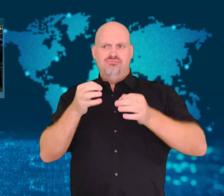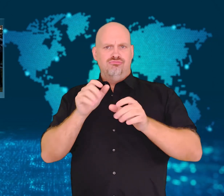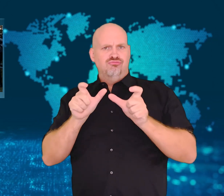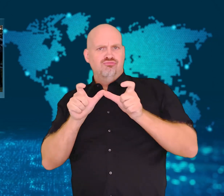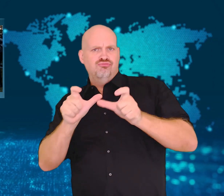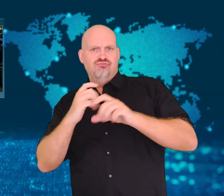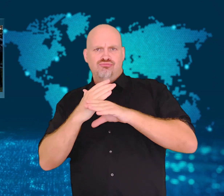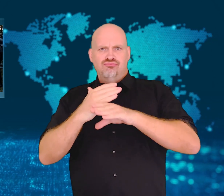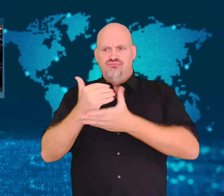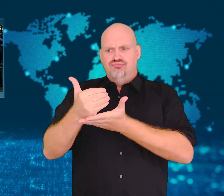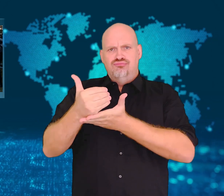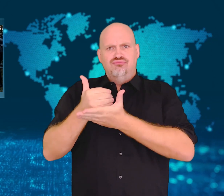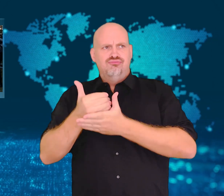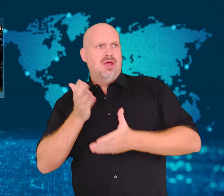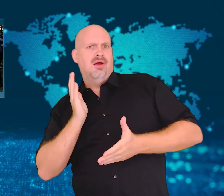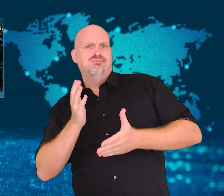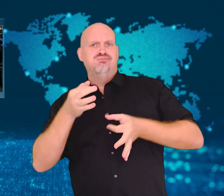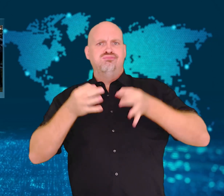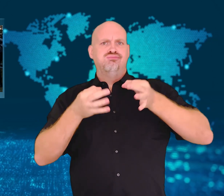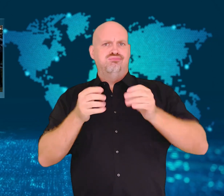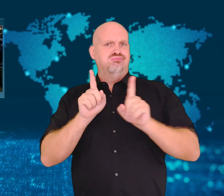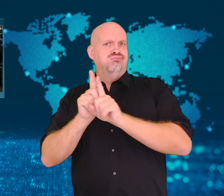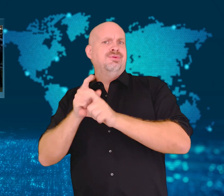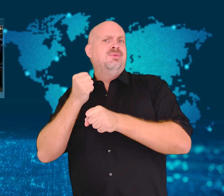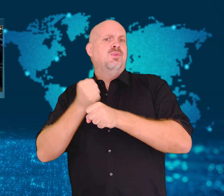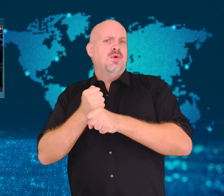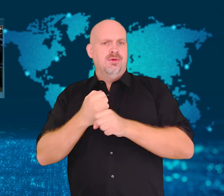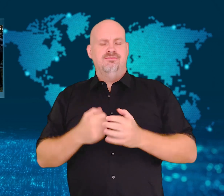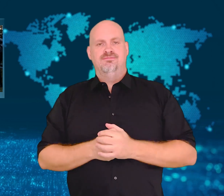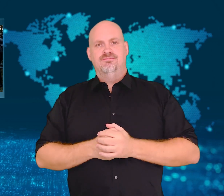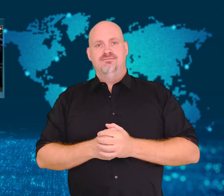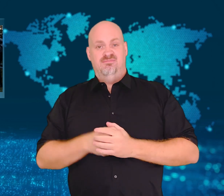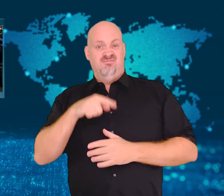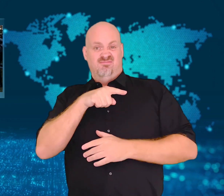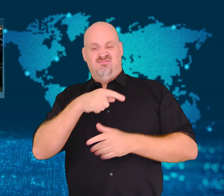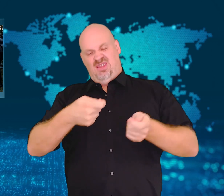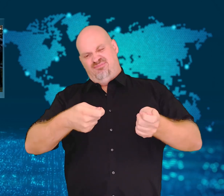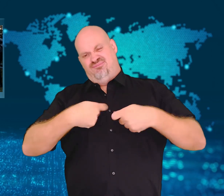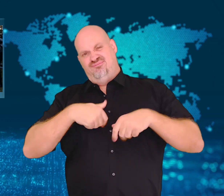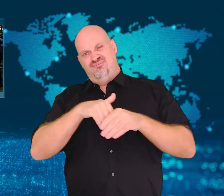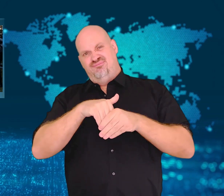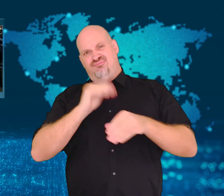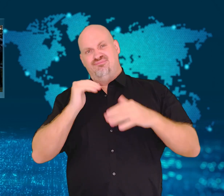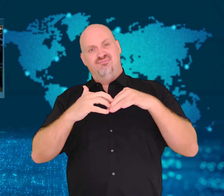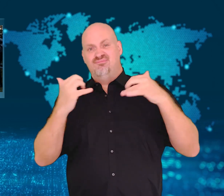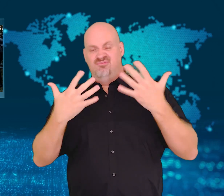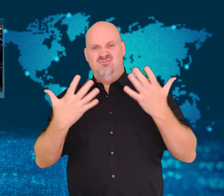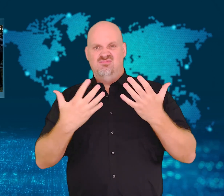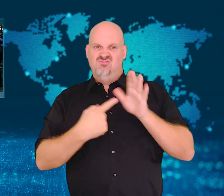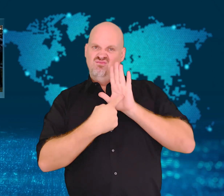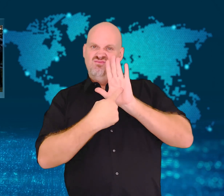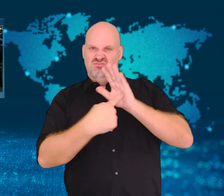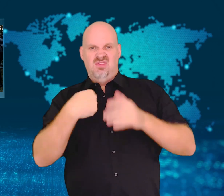She turned in her resignation to show her opposition to the eviction of